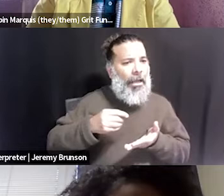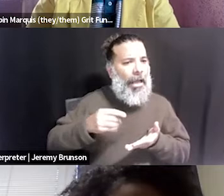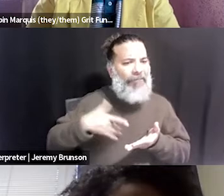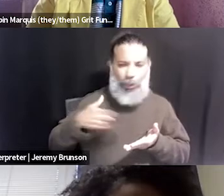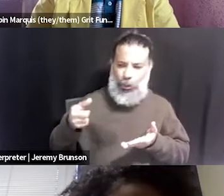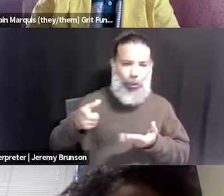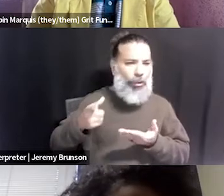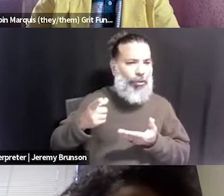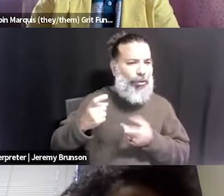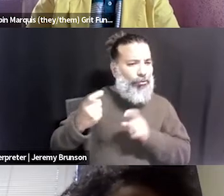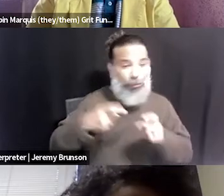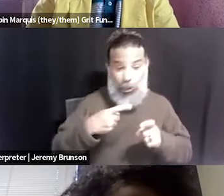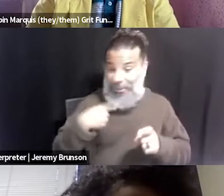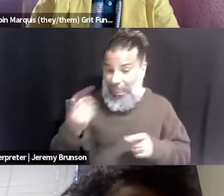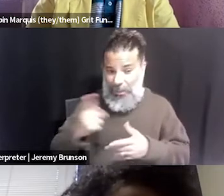could contribute to?